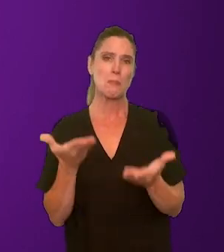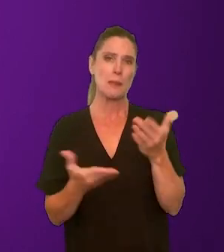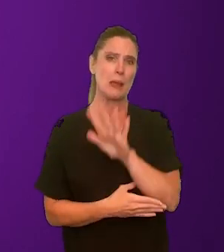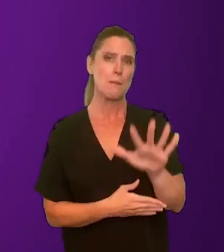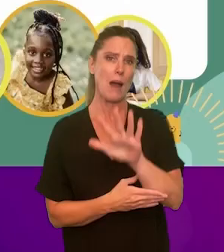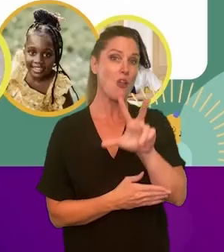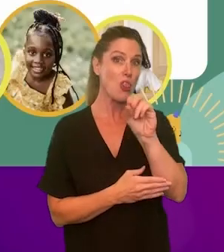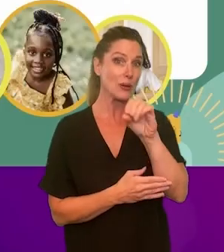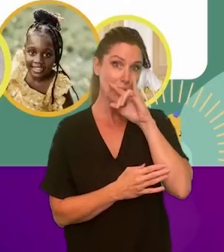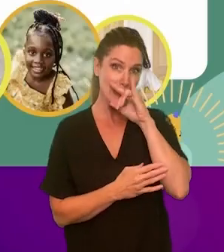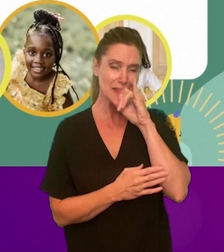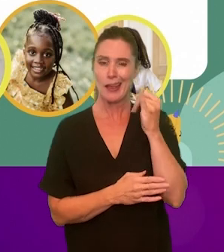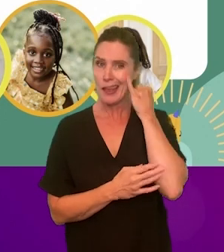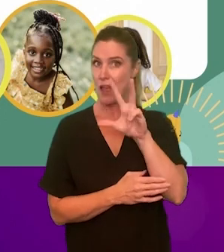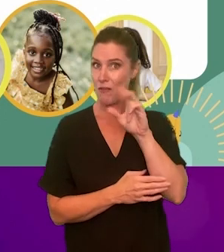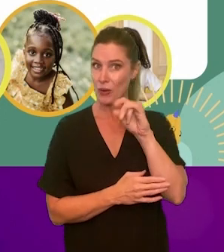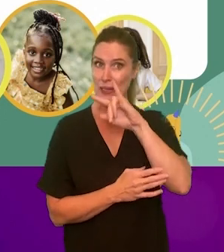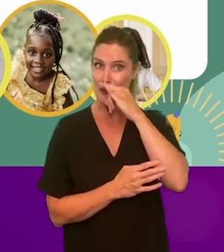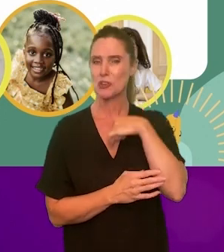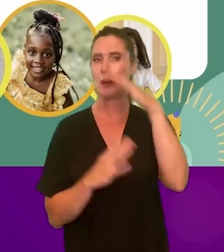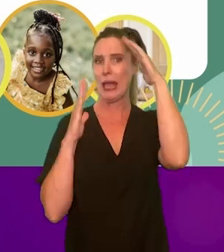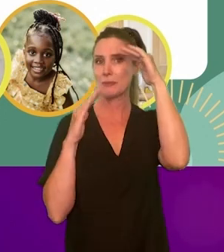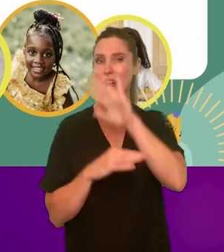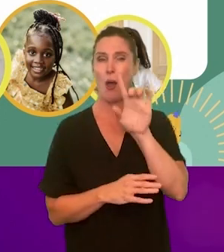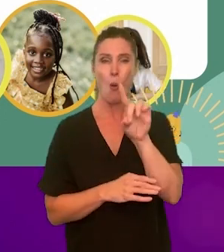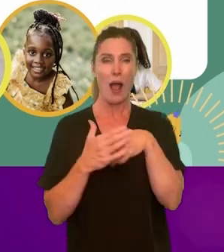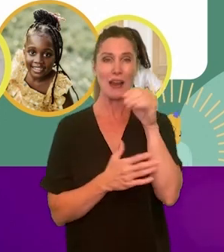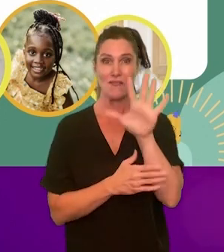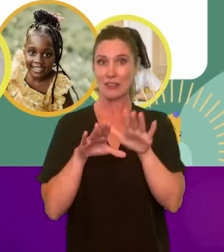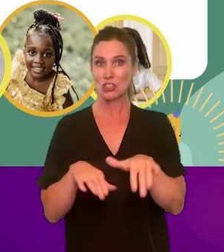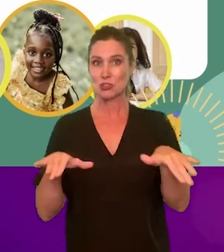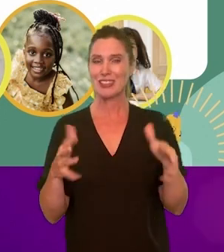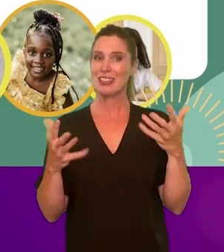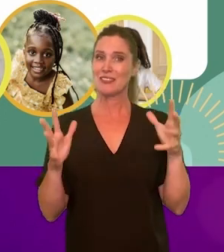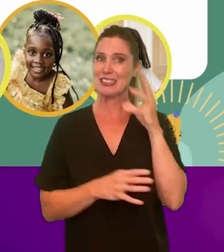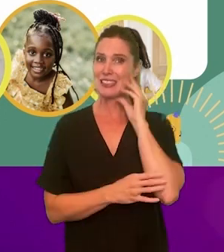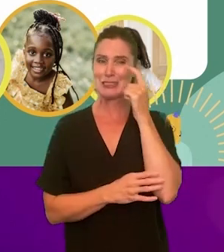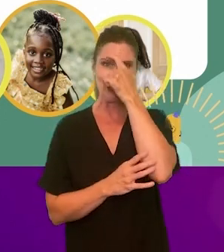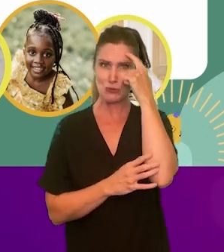If it's a classroom of 30 kids, we expect about one in five of those children to have already experienced a traumatic event.